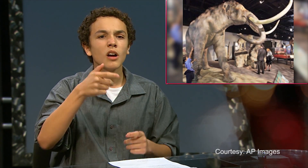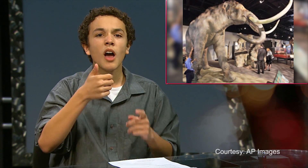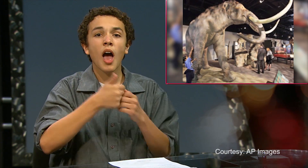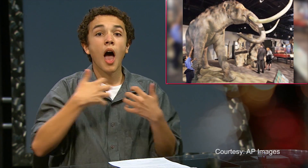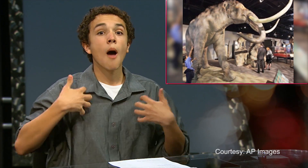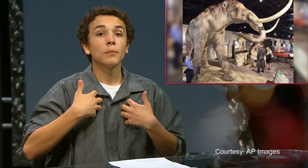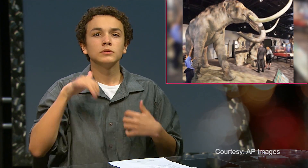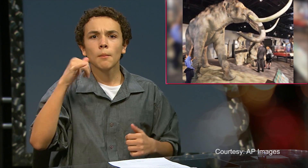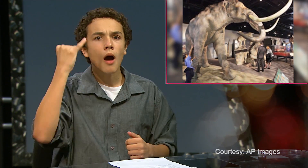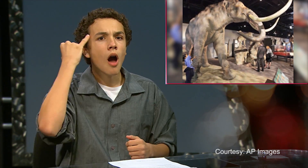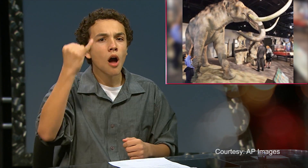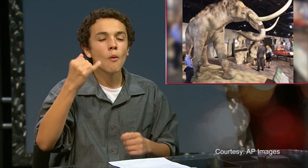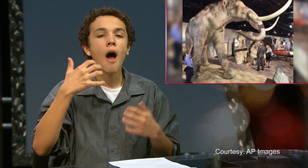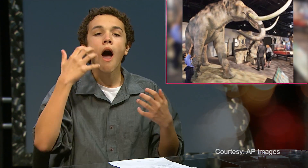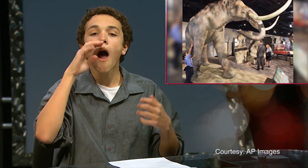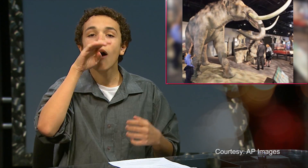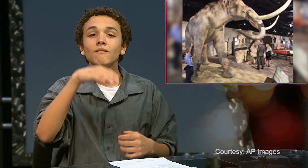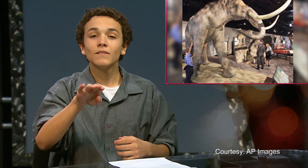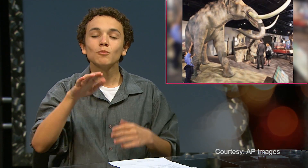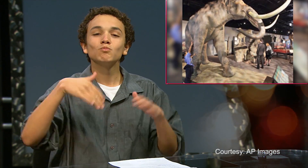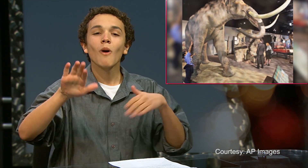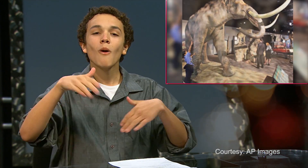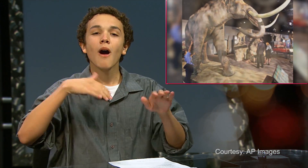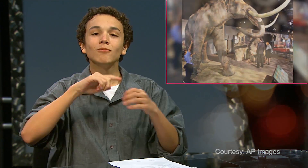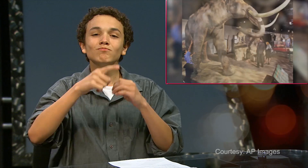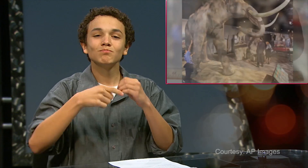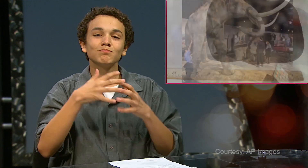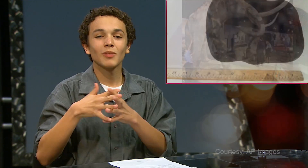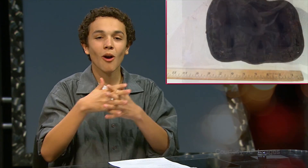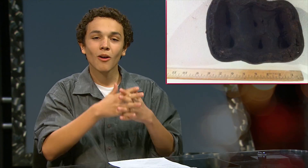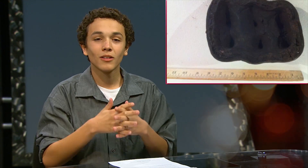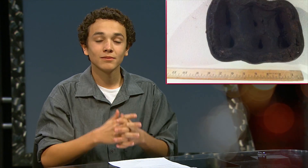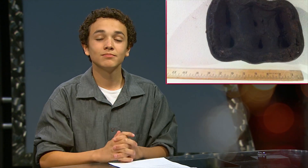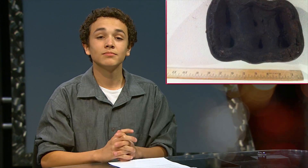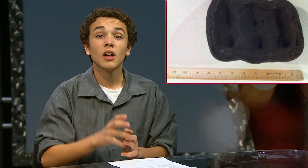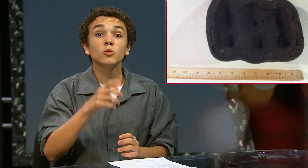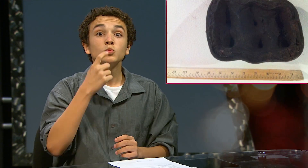TO A MASTODON -- AN ELEPHANT-LIKE BEAST THAT LUMBERED ACROSS AMERICA.